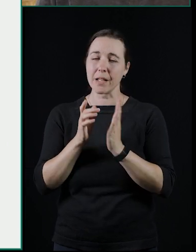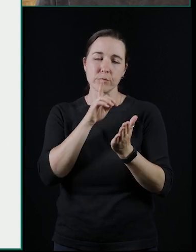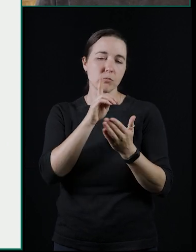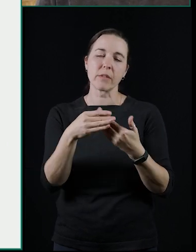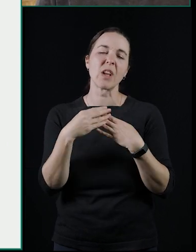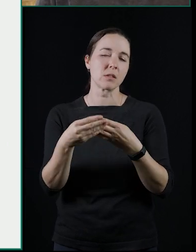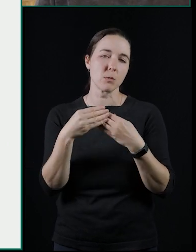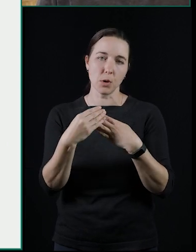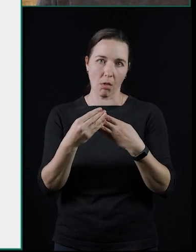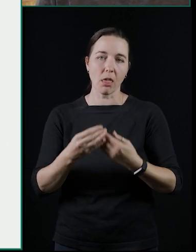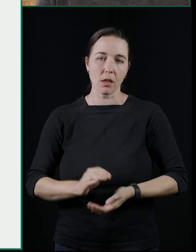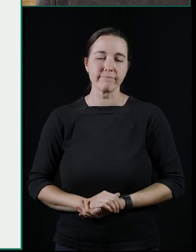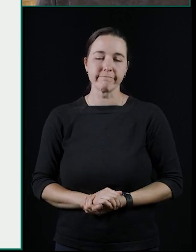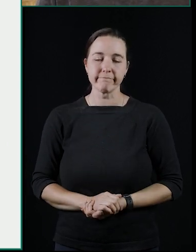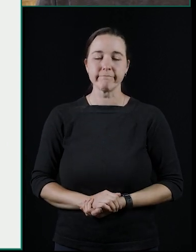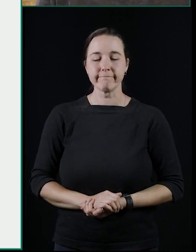So it's extremely flexible.